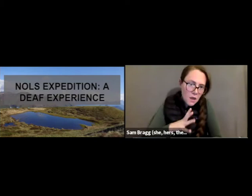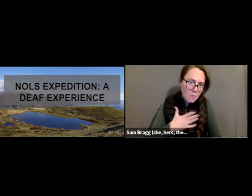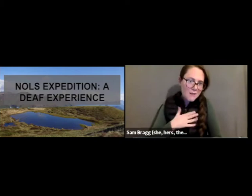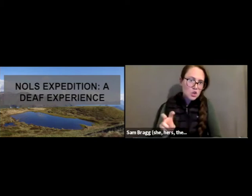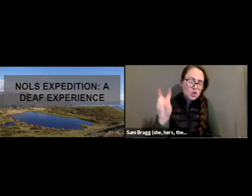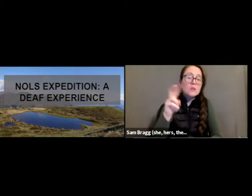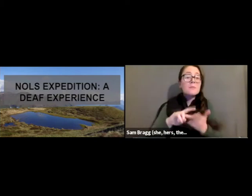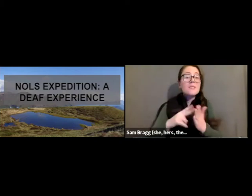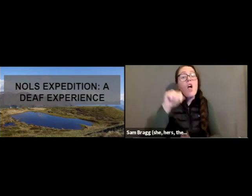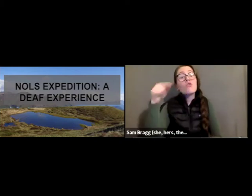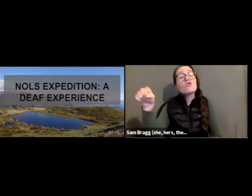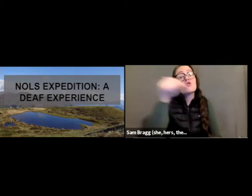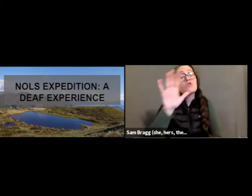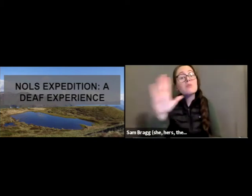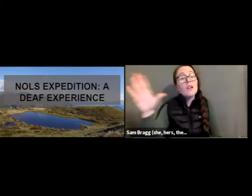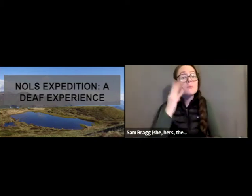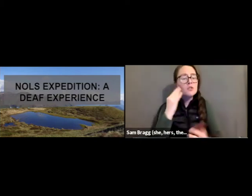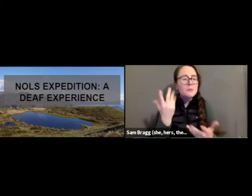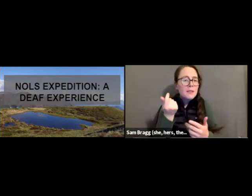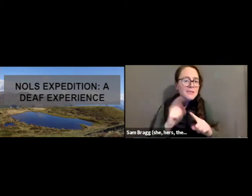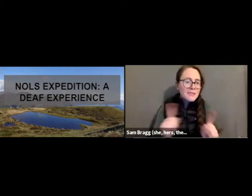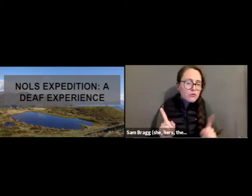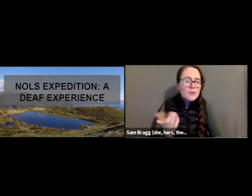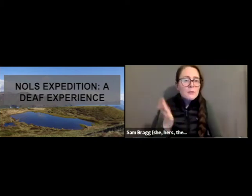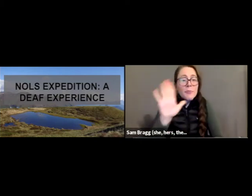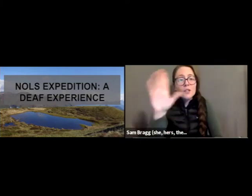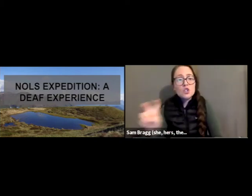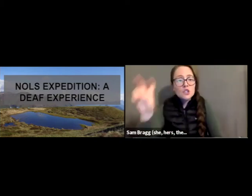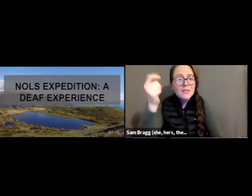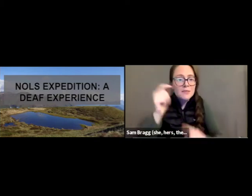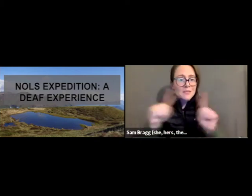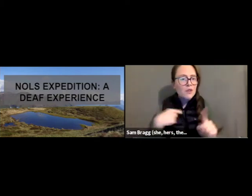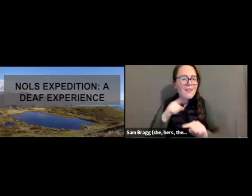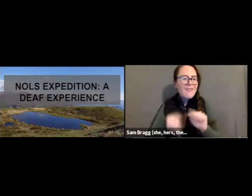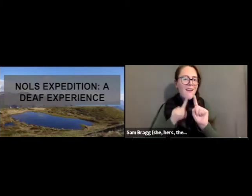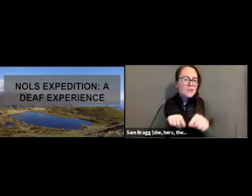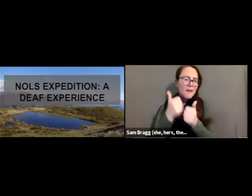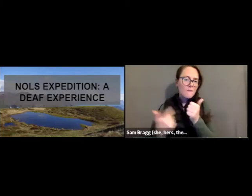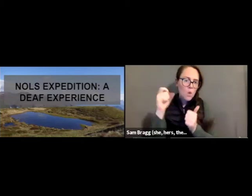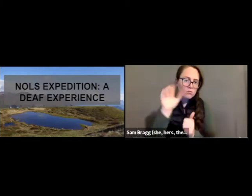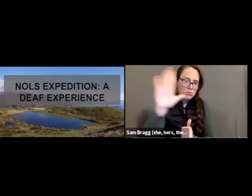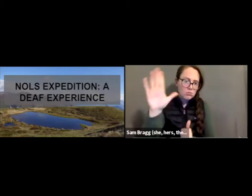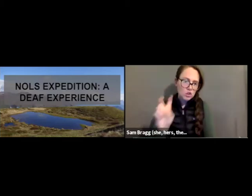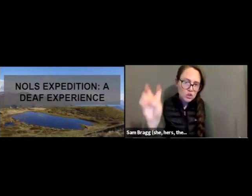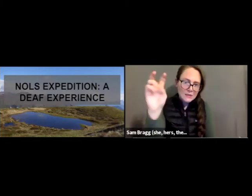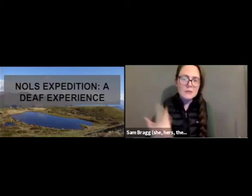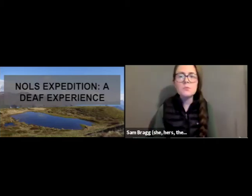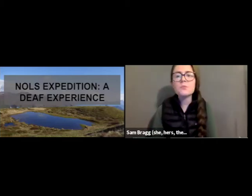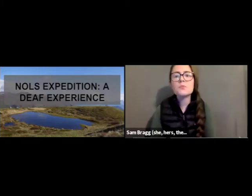experience as a Deaf female in the outdoors. Other people might have similar experiences or